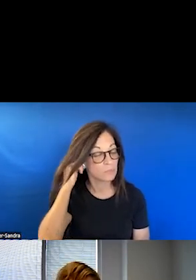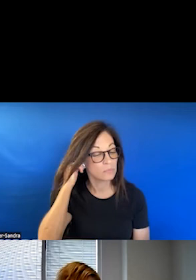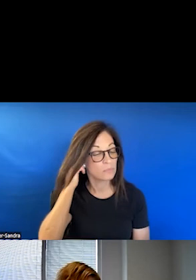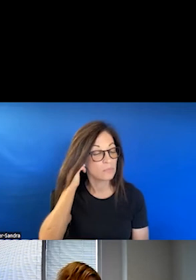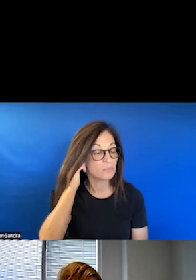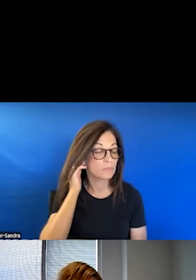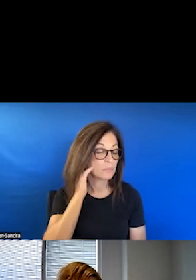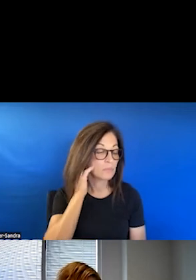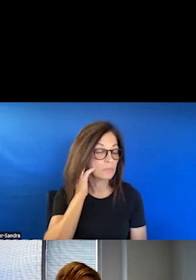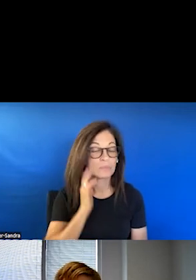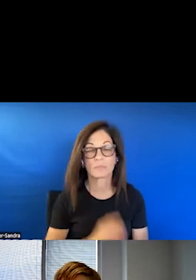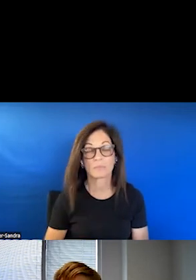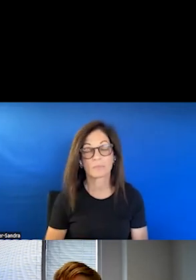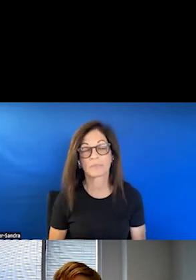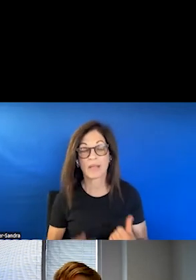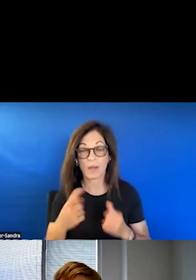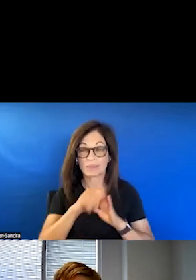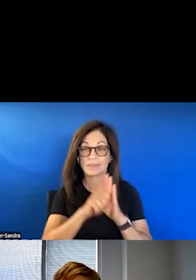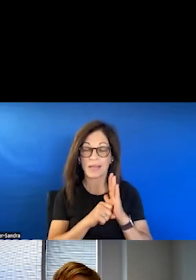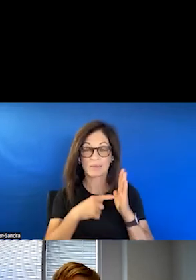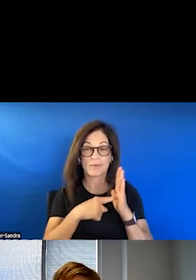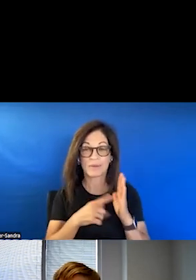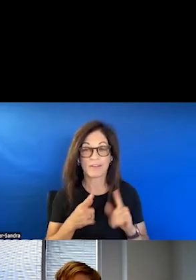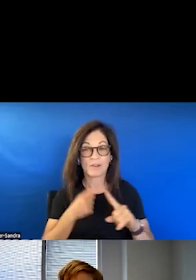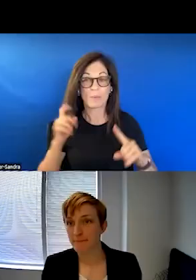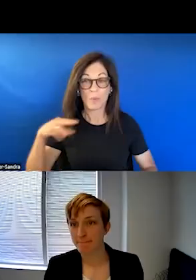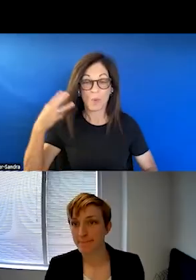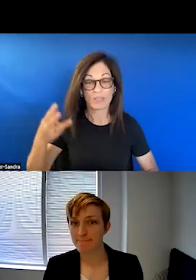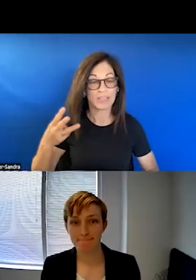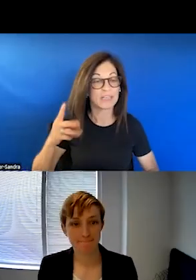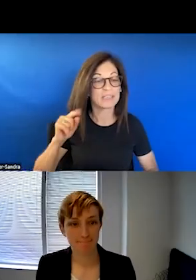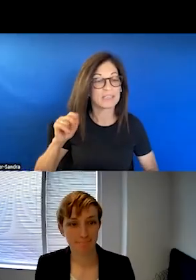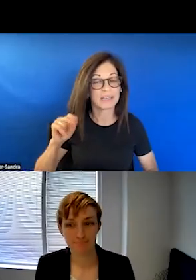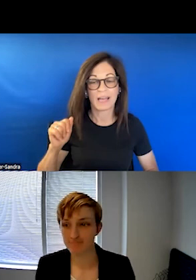STATE REPRESENTATIVE FROM WASHINGTON. AND, AND NO, WE HAVE ALL OF OUR PLANNING